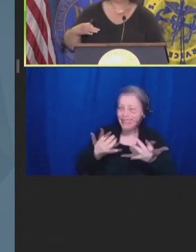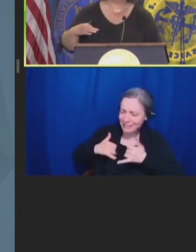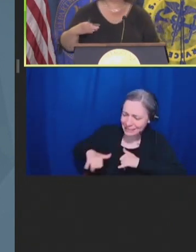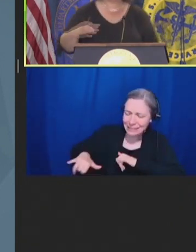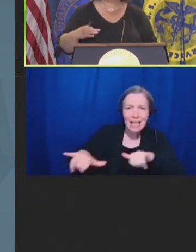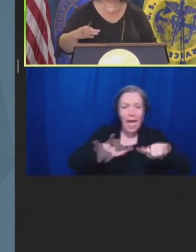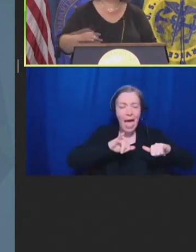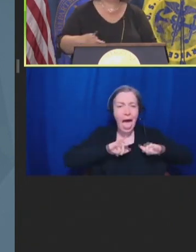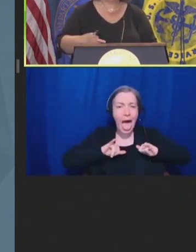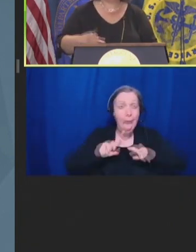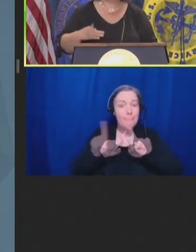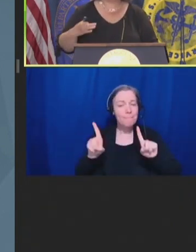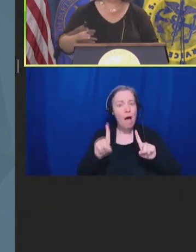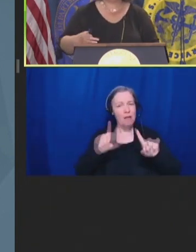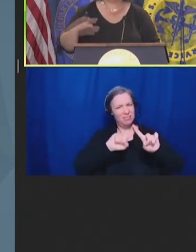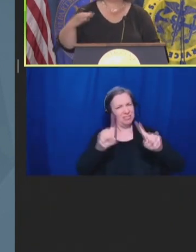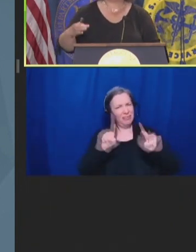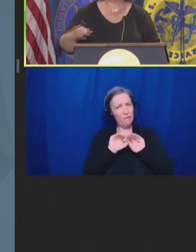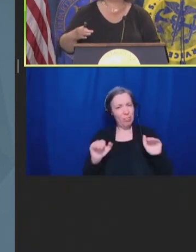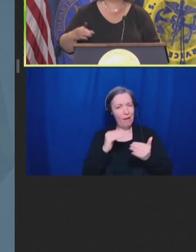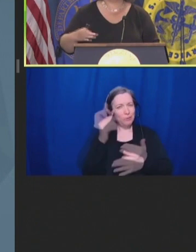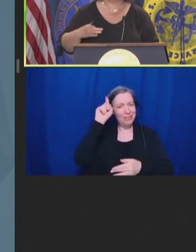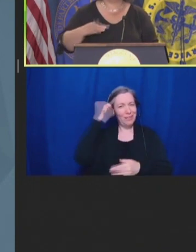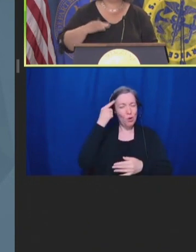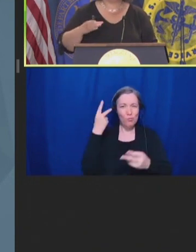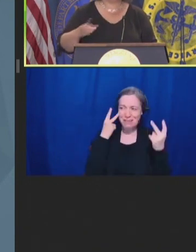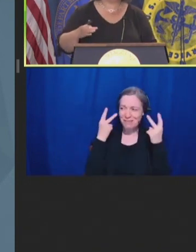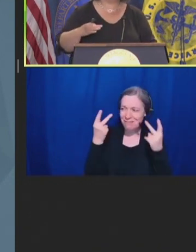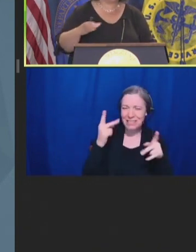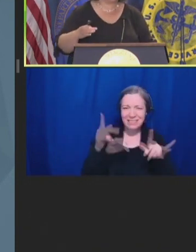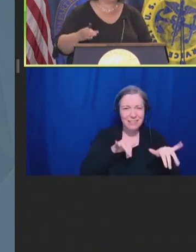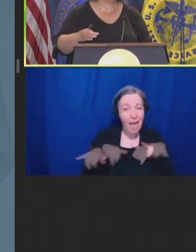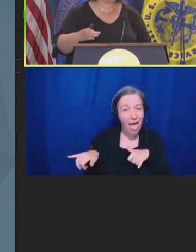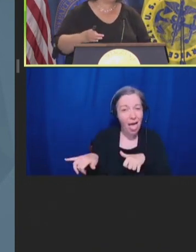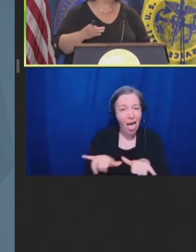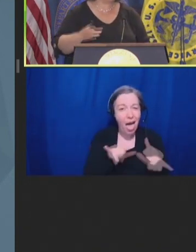seeing similar themes and similar things that, at least, we're outlining on kind of where we're